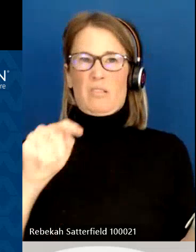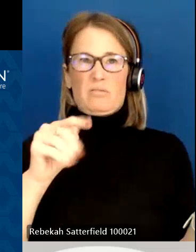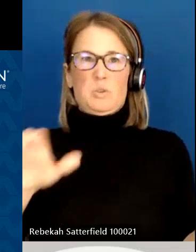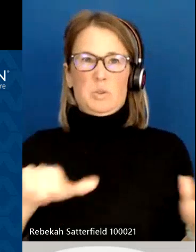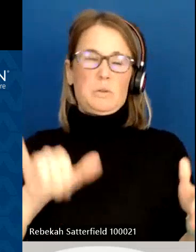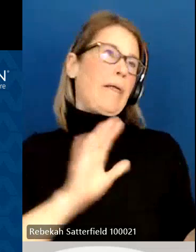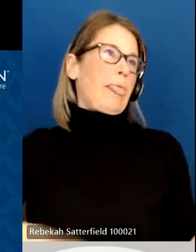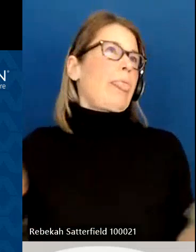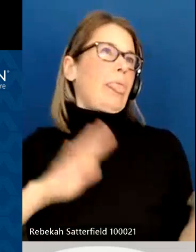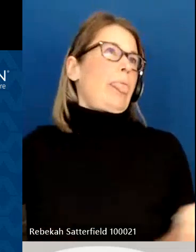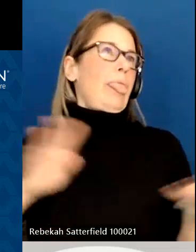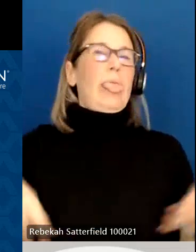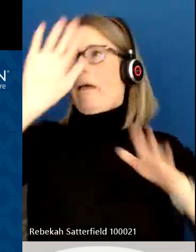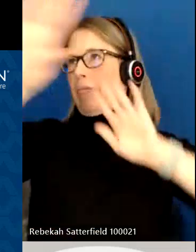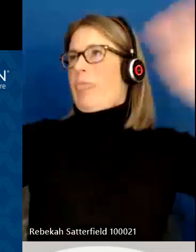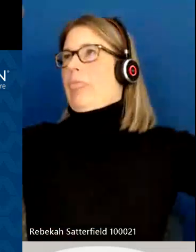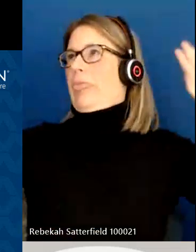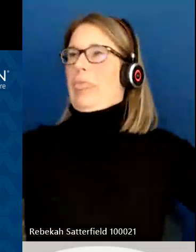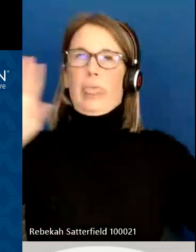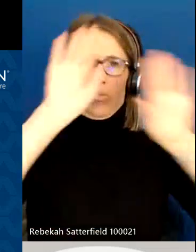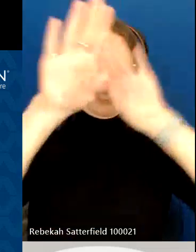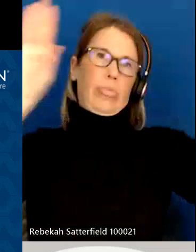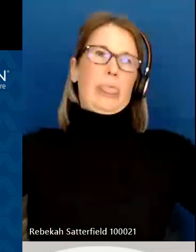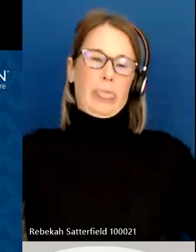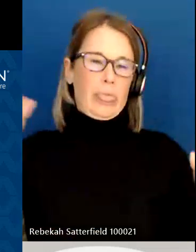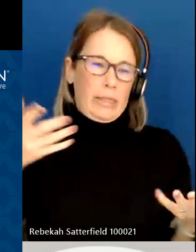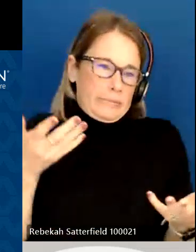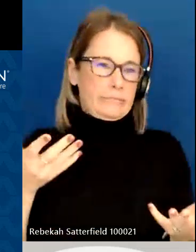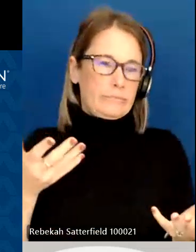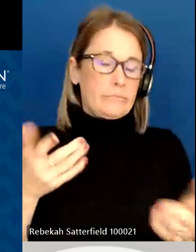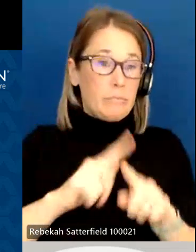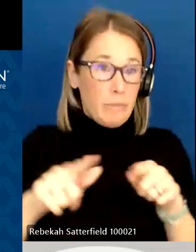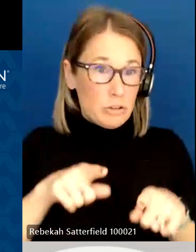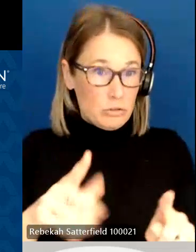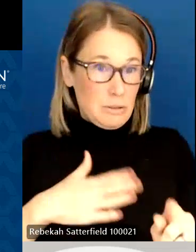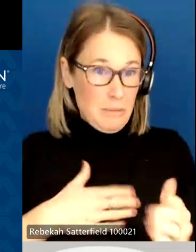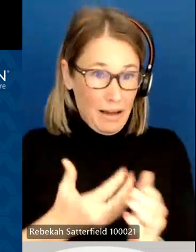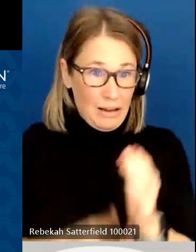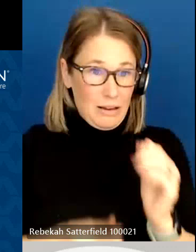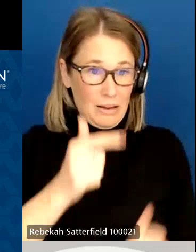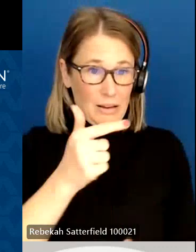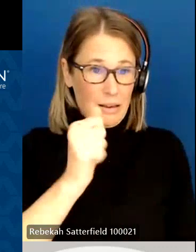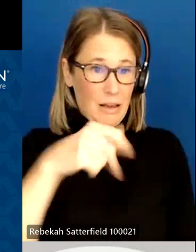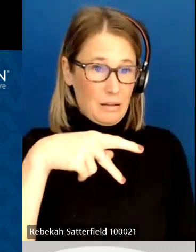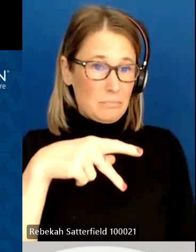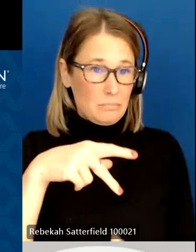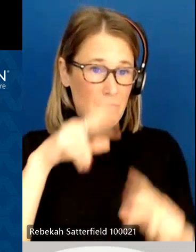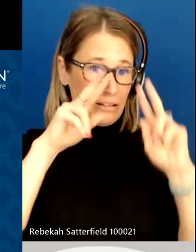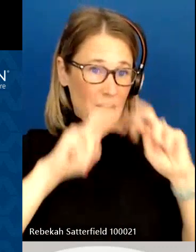of these different notices however during my Gap analysis for various organizations I often